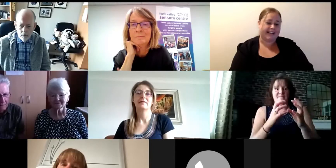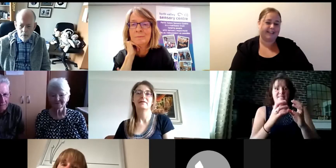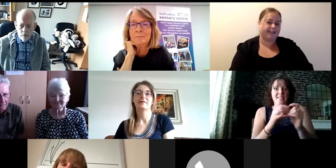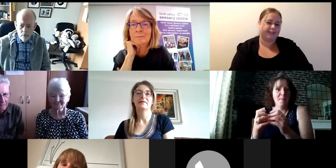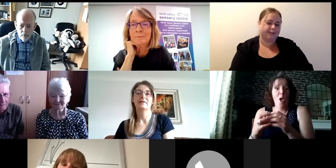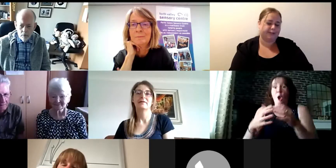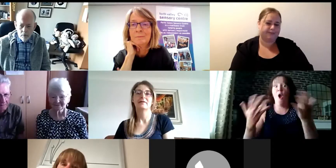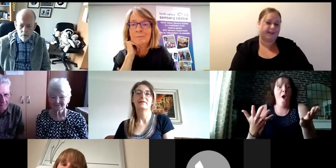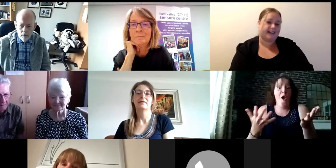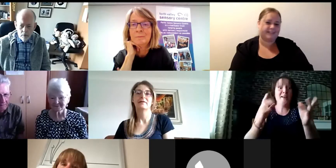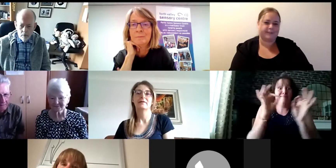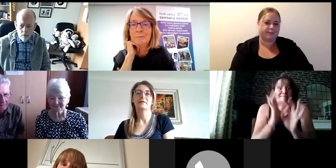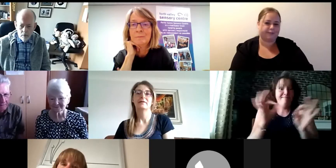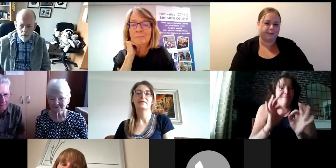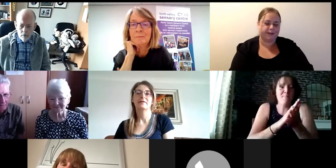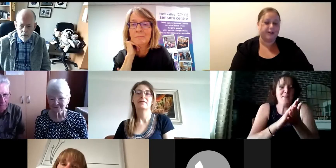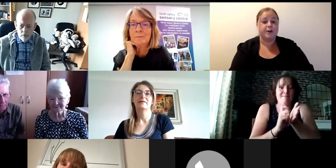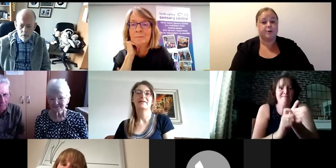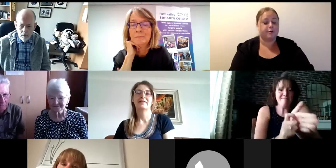maybe if they were fluent or